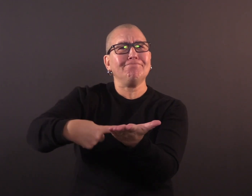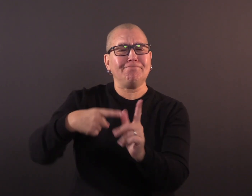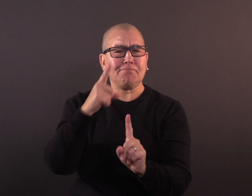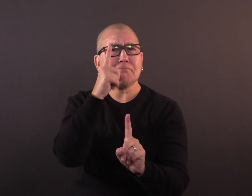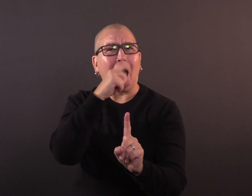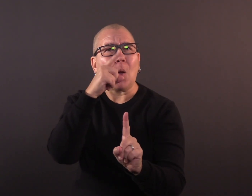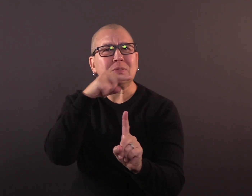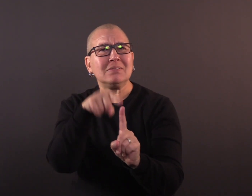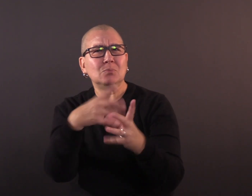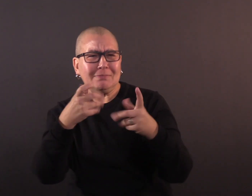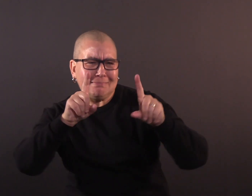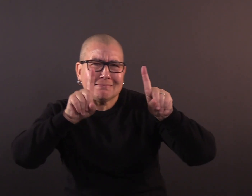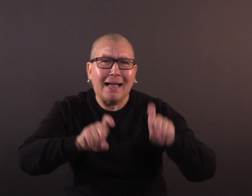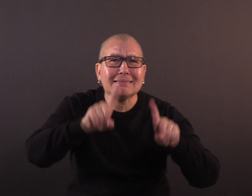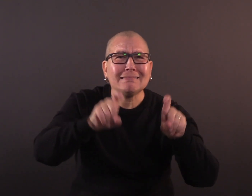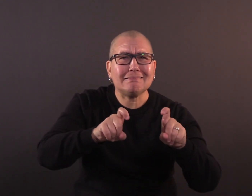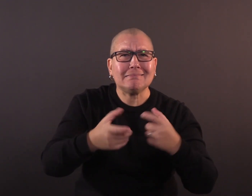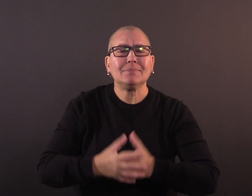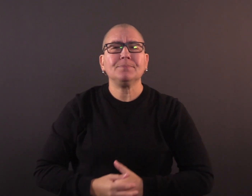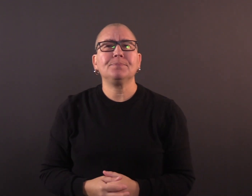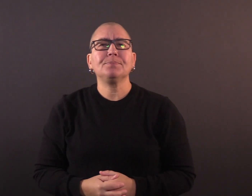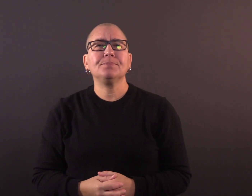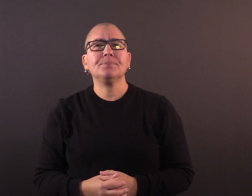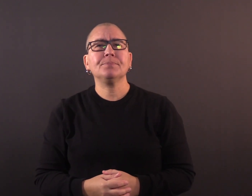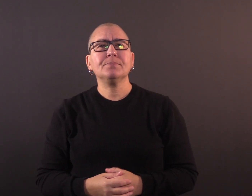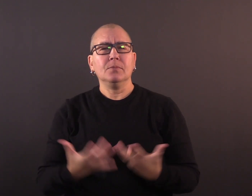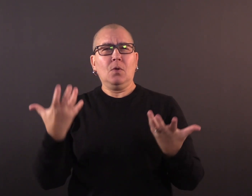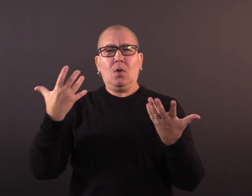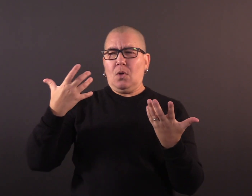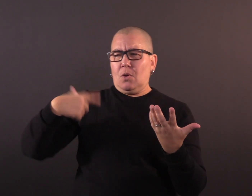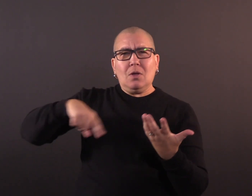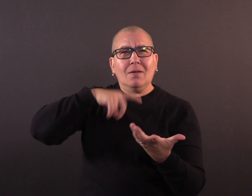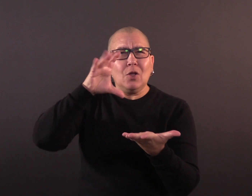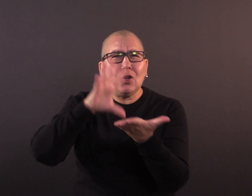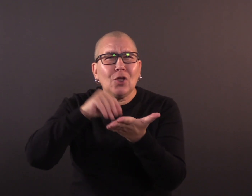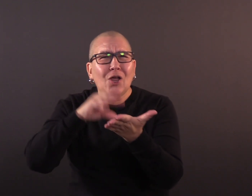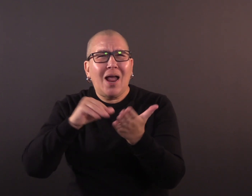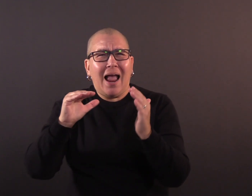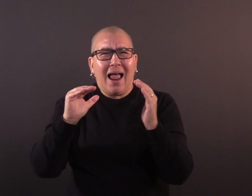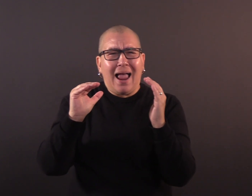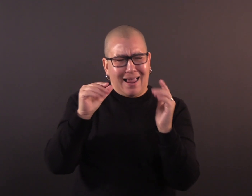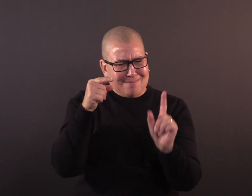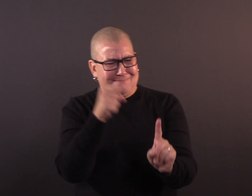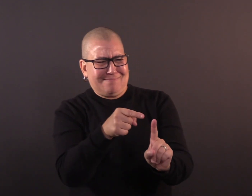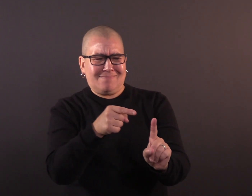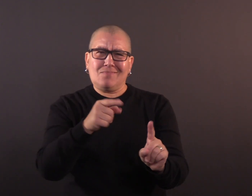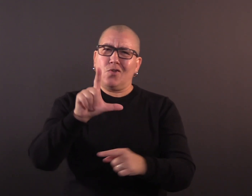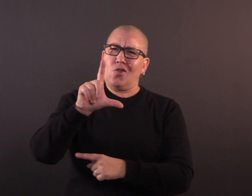A mouse model of COVID To learn more about how long COVID affects